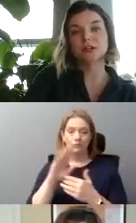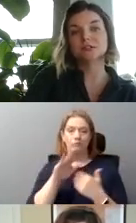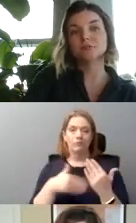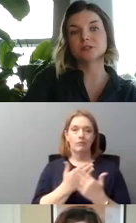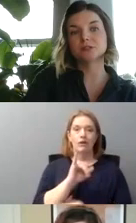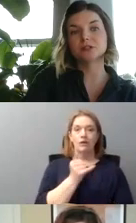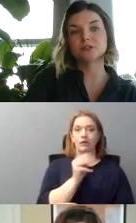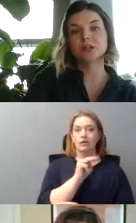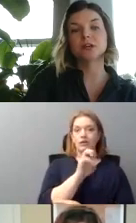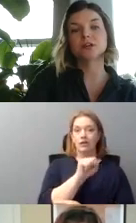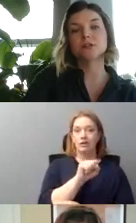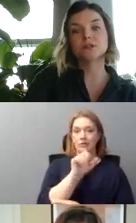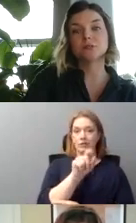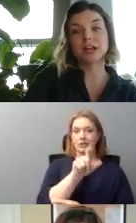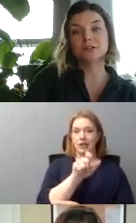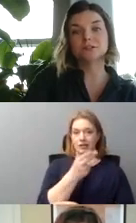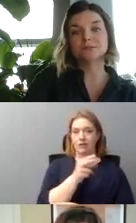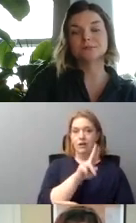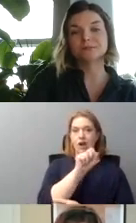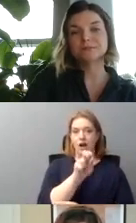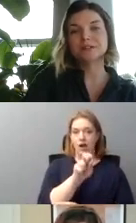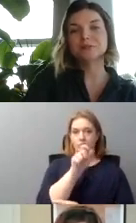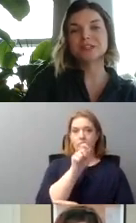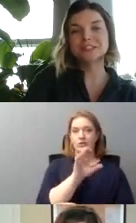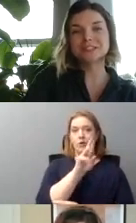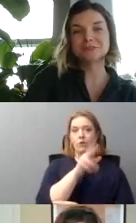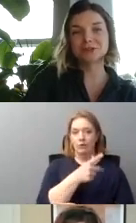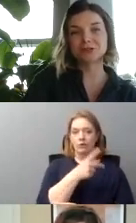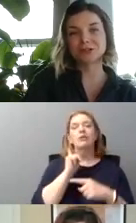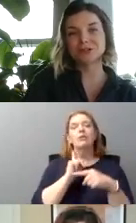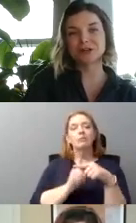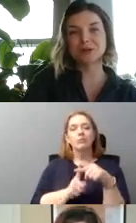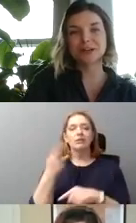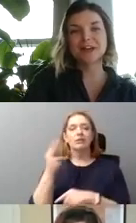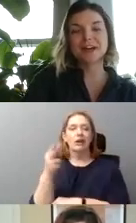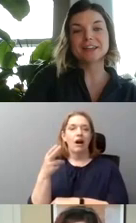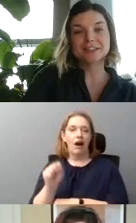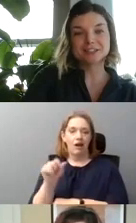Artists Homes and Studios youtube channels. So because this is a virtual road trip I'd like to